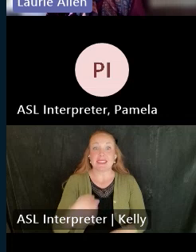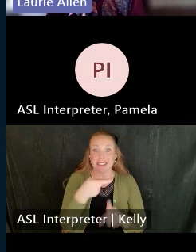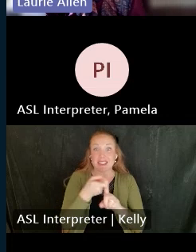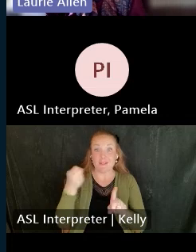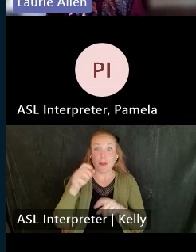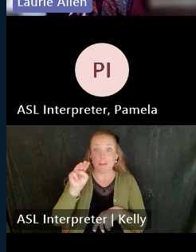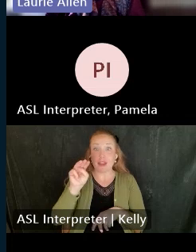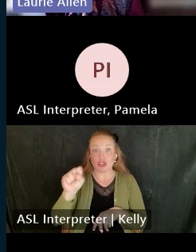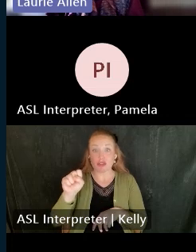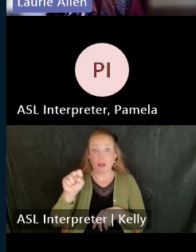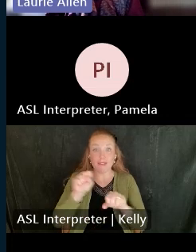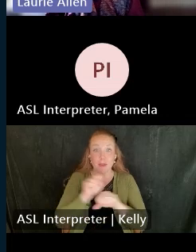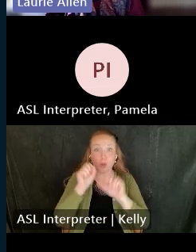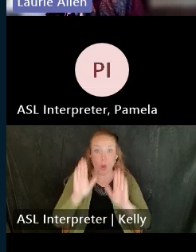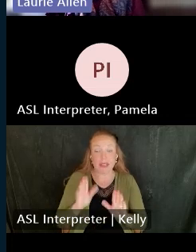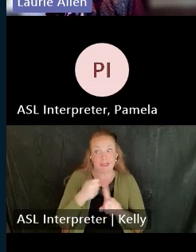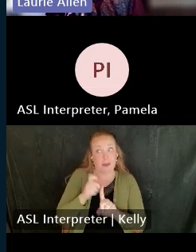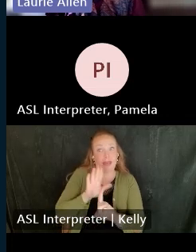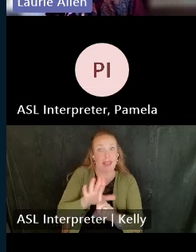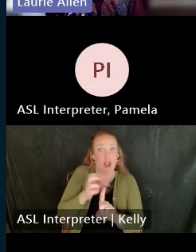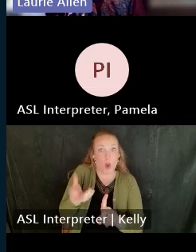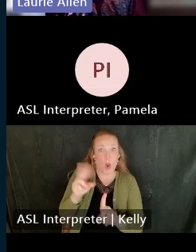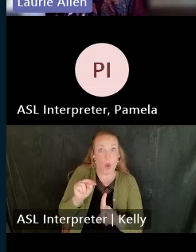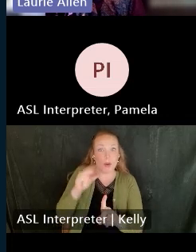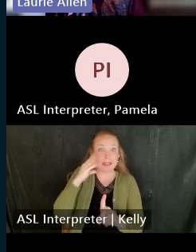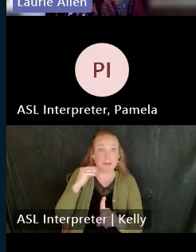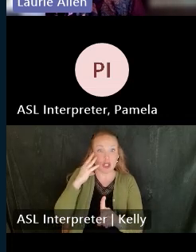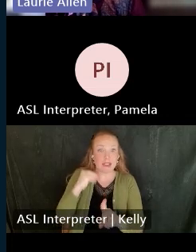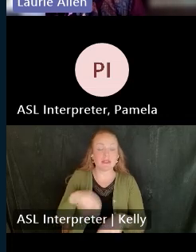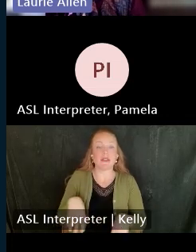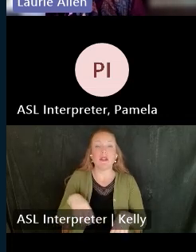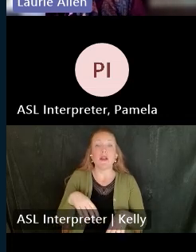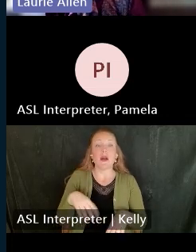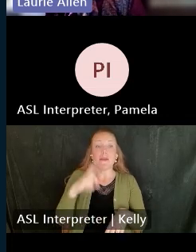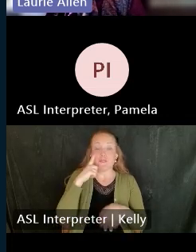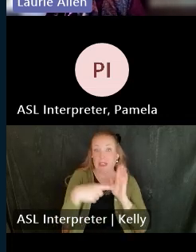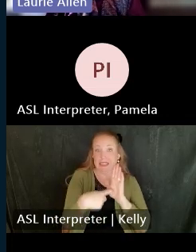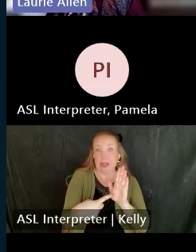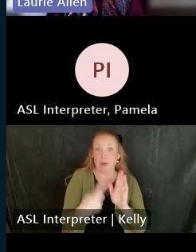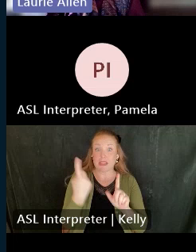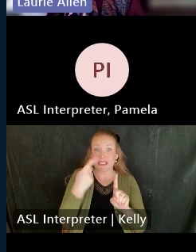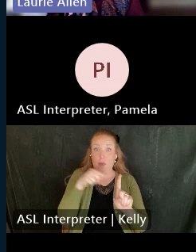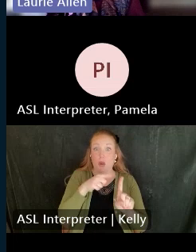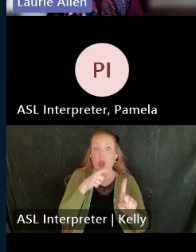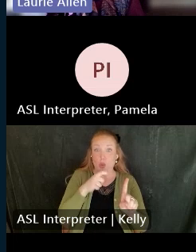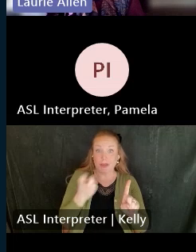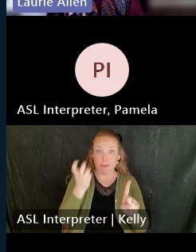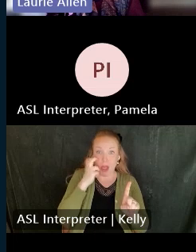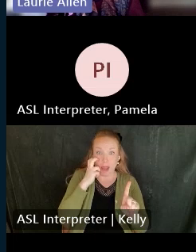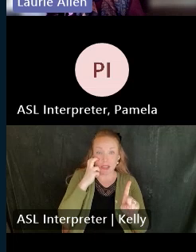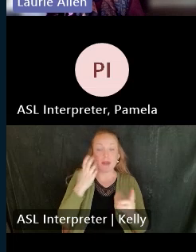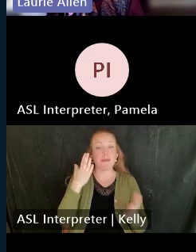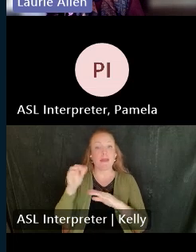But what I want to highlight on a day in the life of someone who's blind is if someone sends you an image that's not accessible.